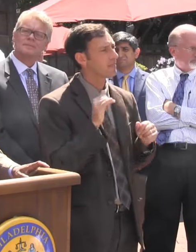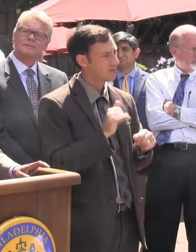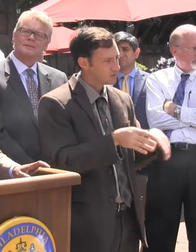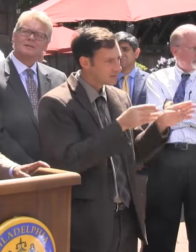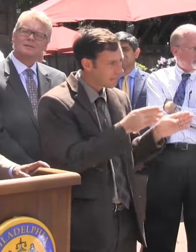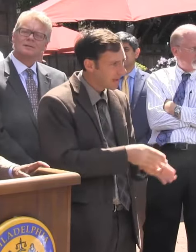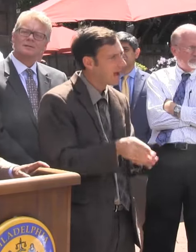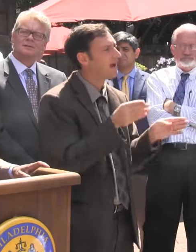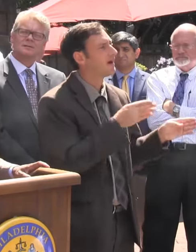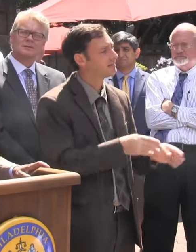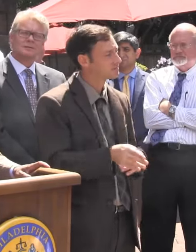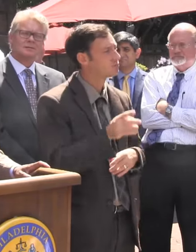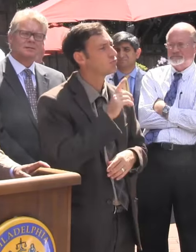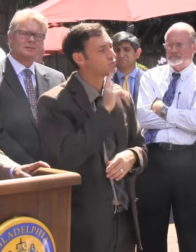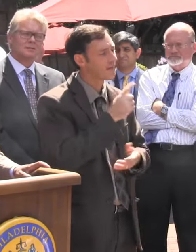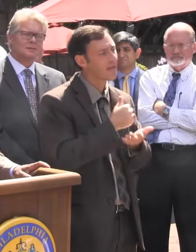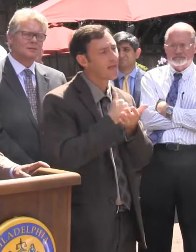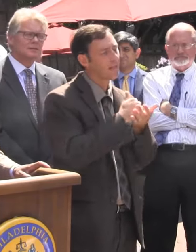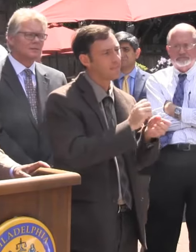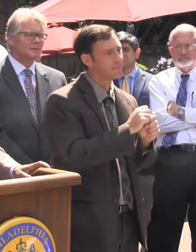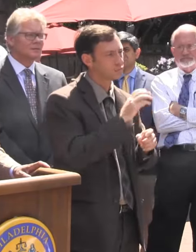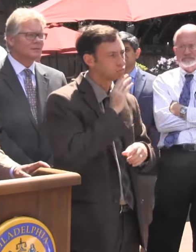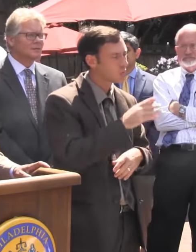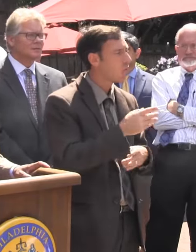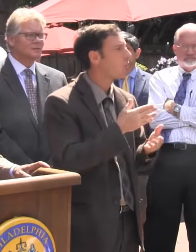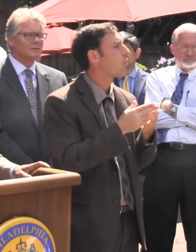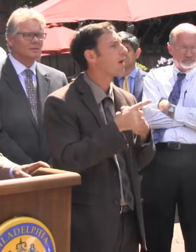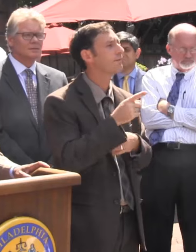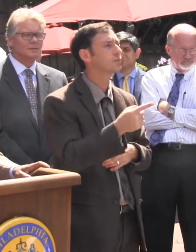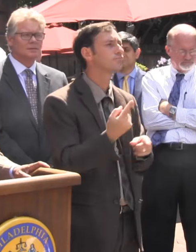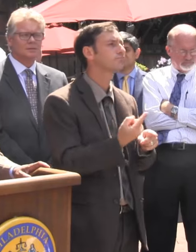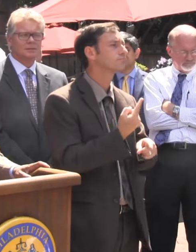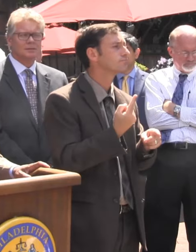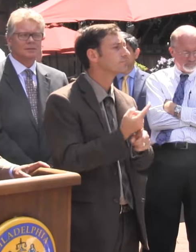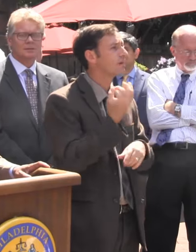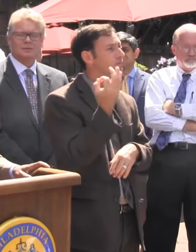we're making is really to help ensure your normal Friday delivery is, if you're really